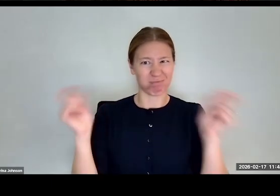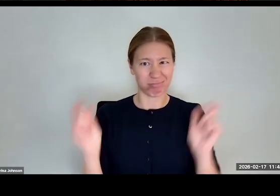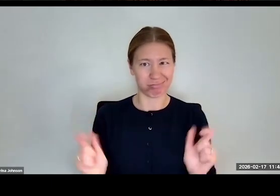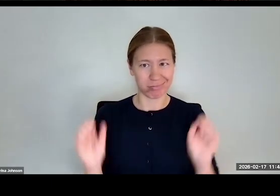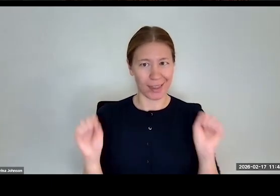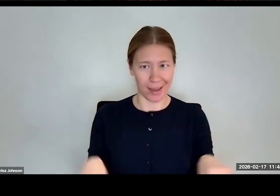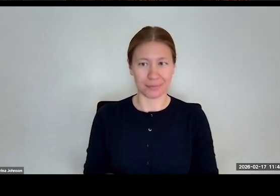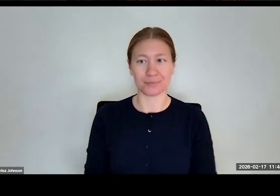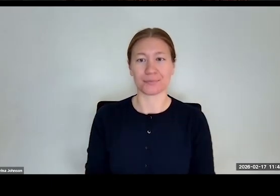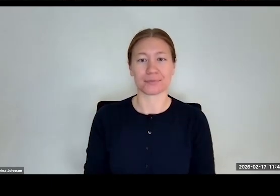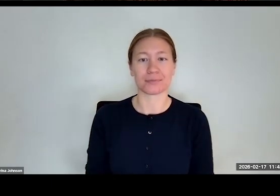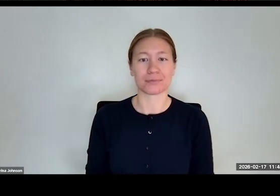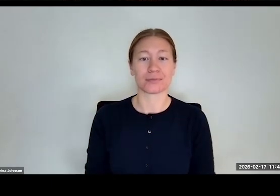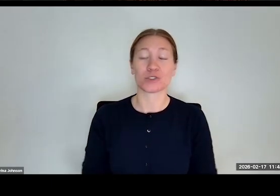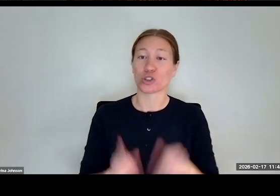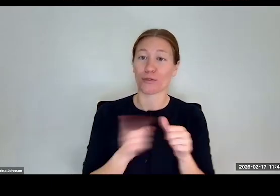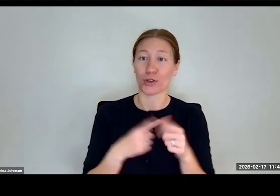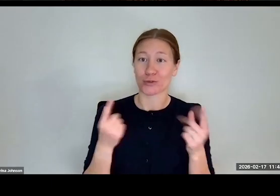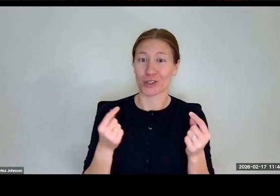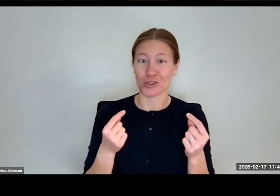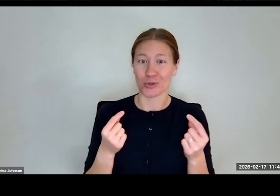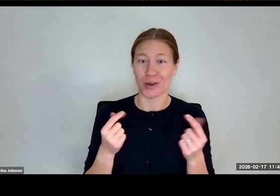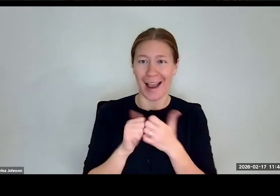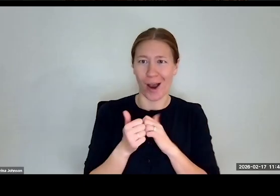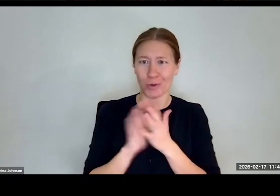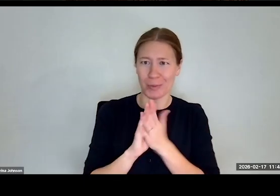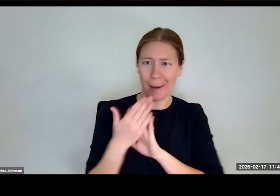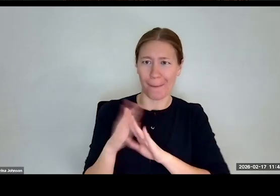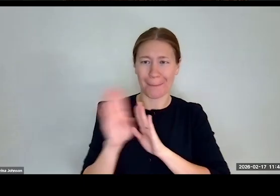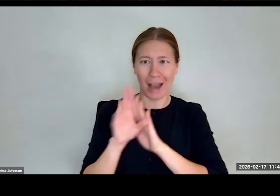to make this a background image is I can go to my template